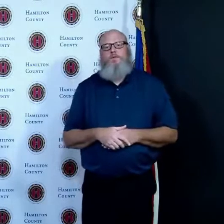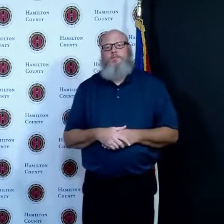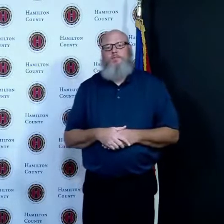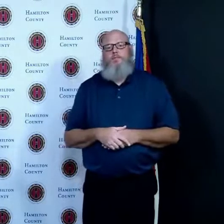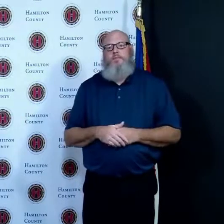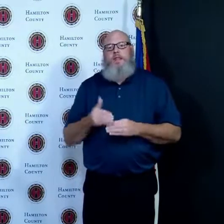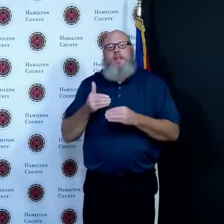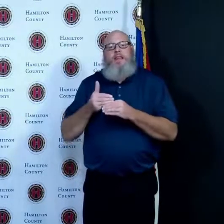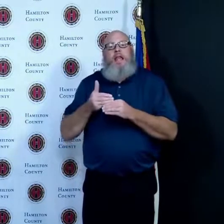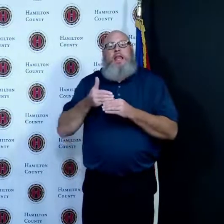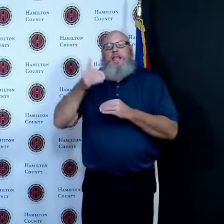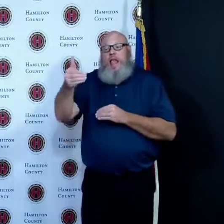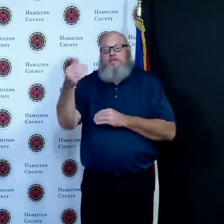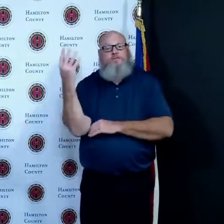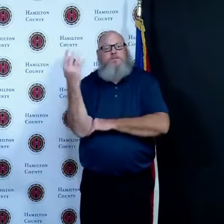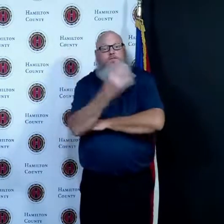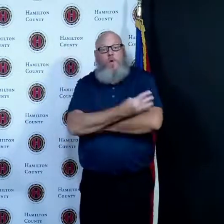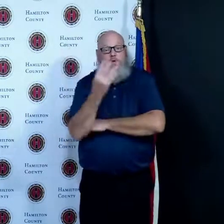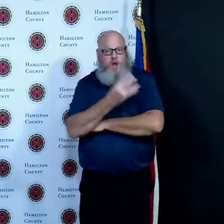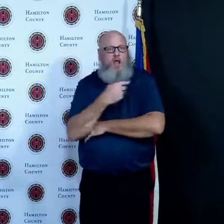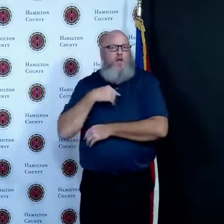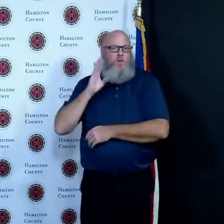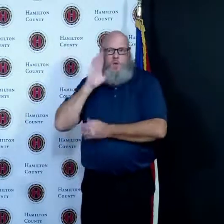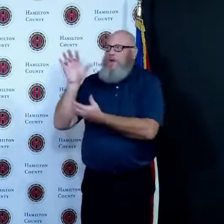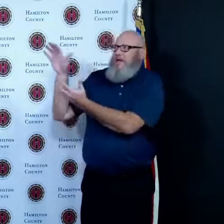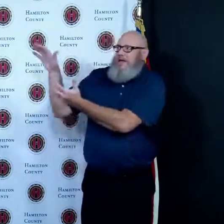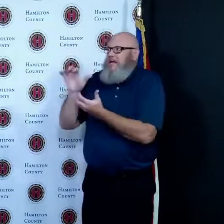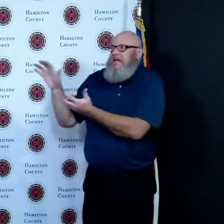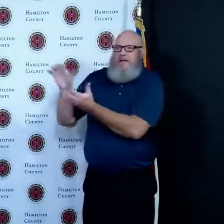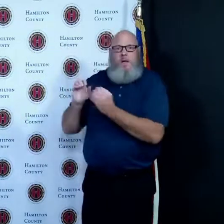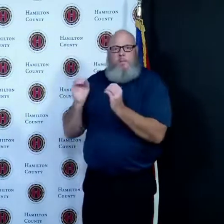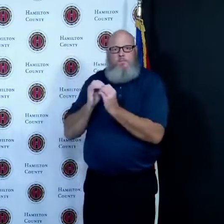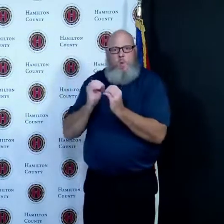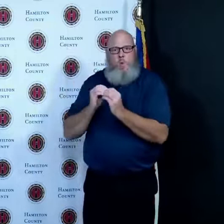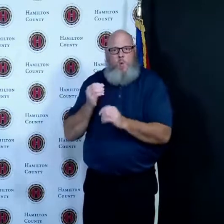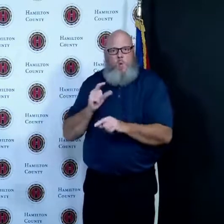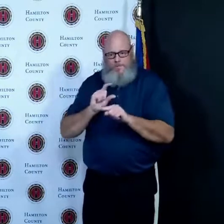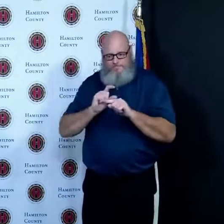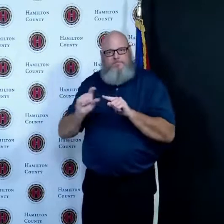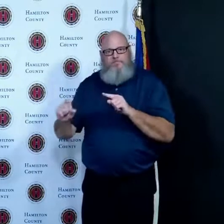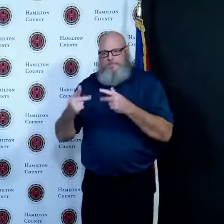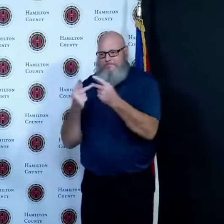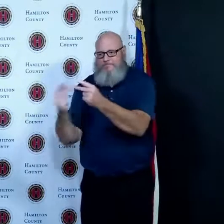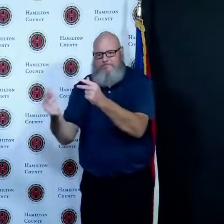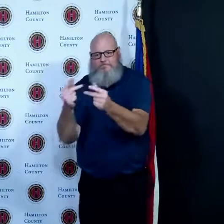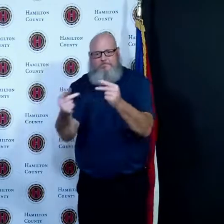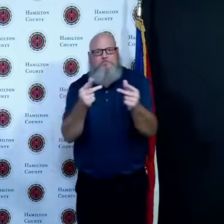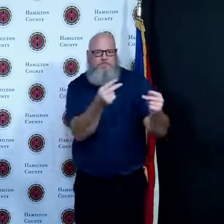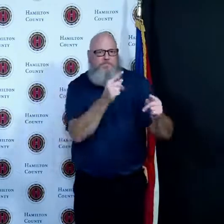and foremost is to save lives those over 65 are certainly highest at risk and then the second part